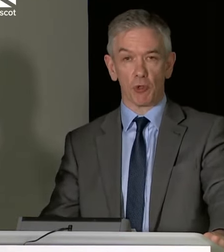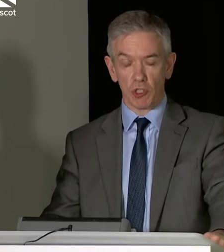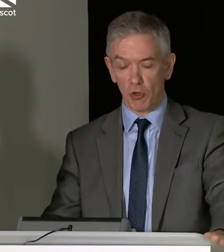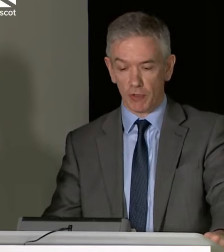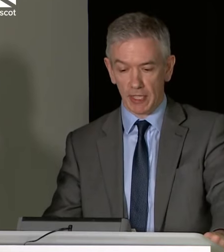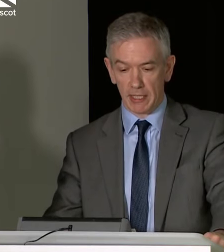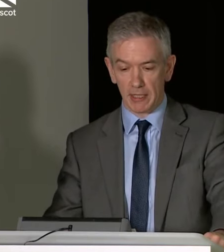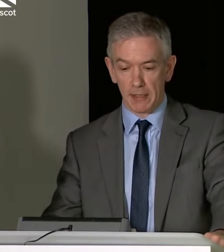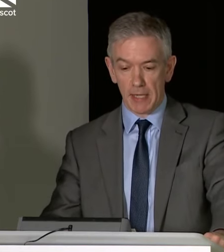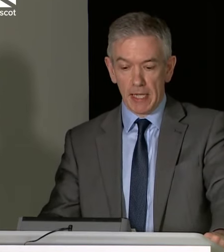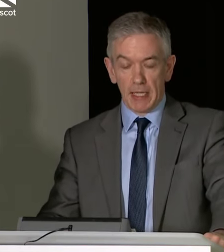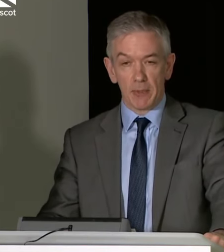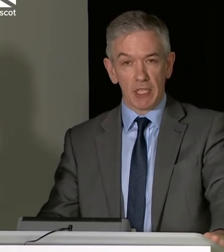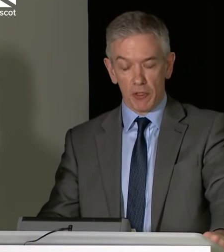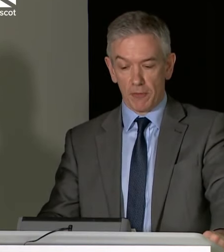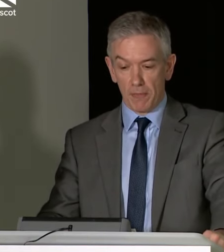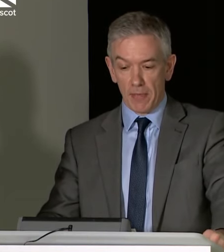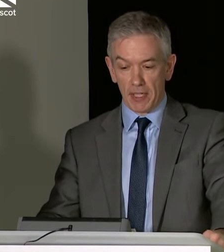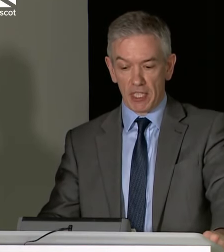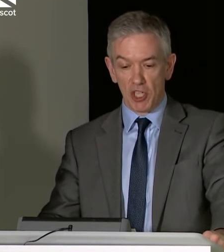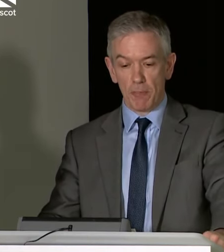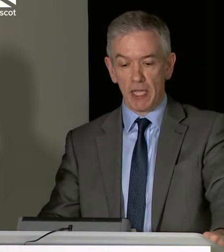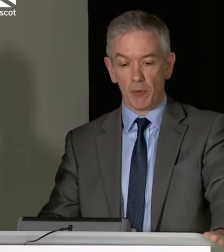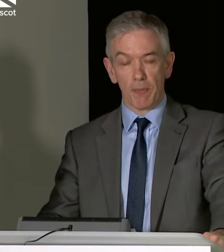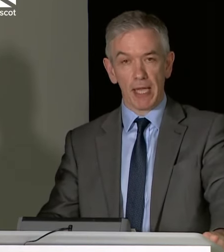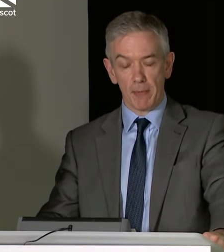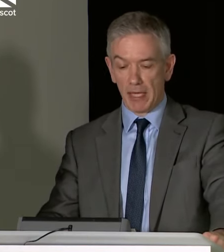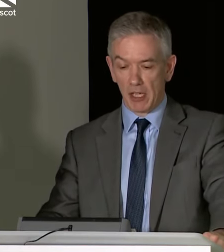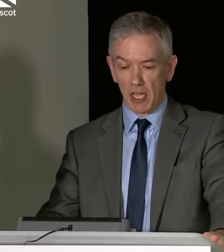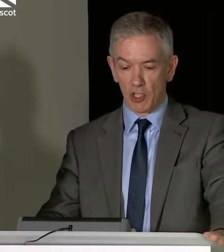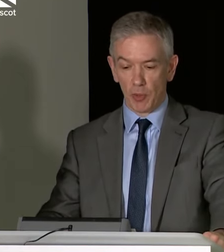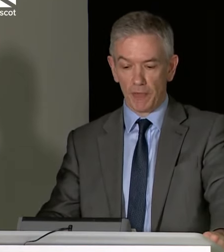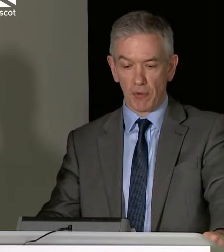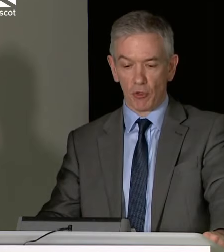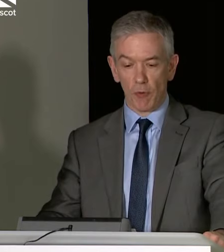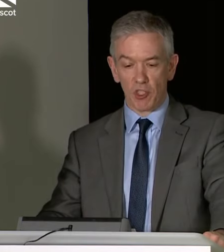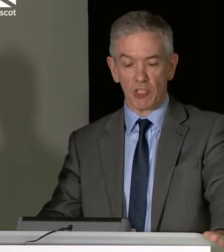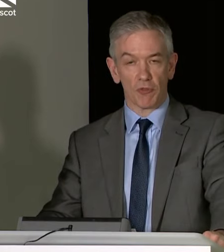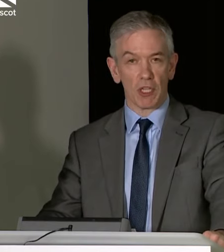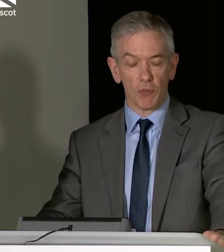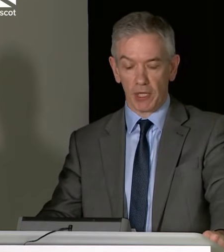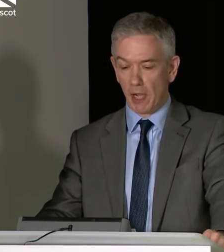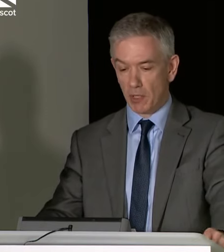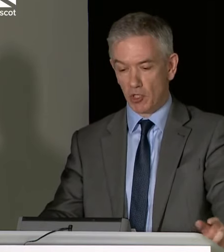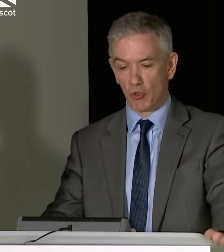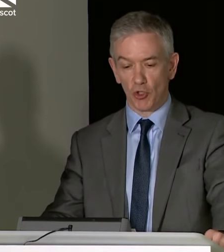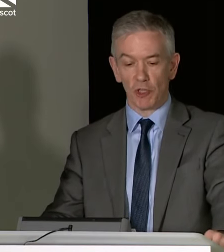response to Covid-19. Let me tell you that as a GP there were many many occasions when I felt the enormous sense of relief when an ambulance could join